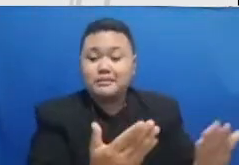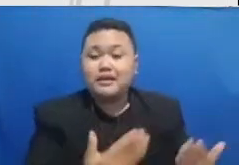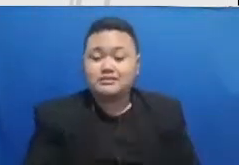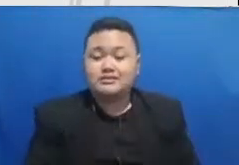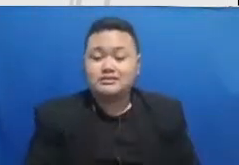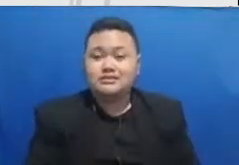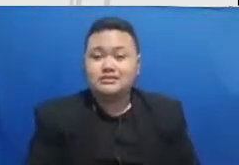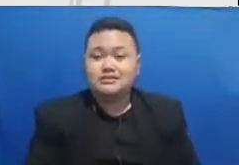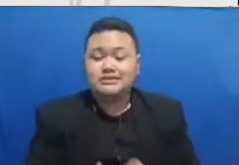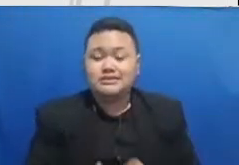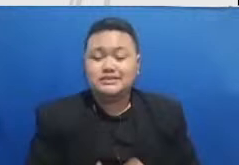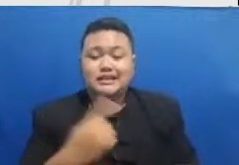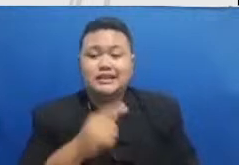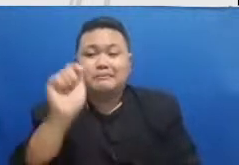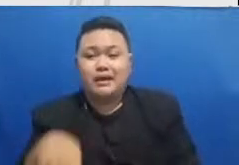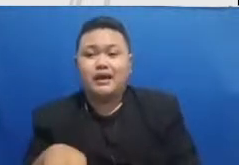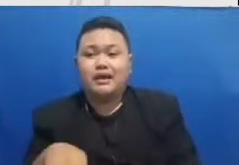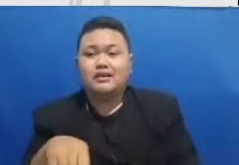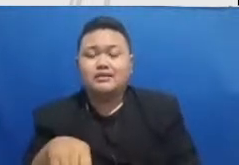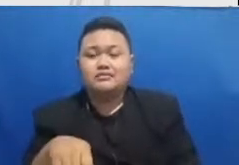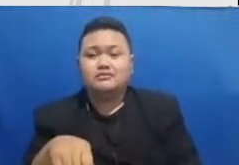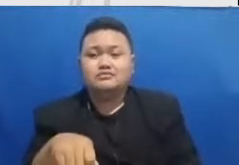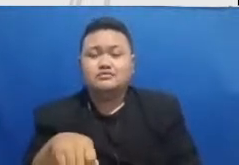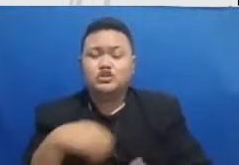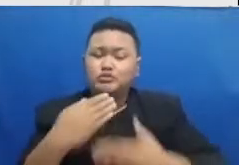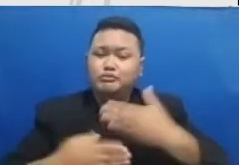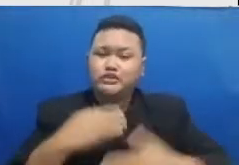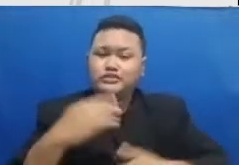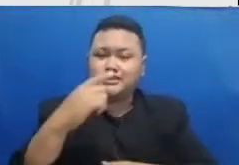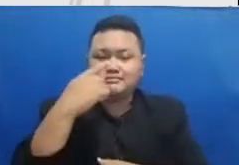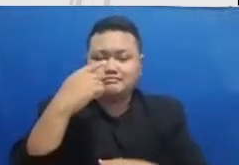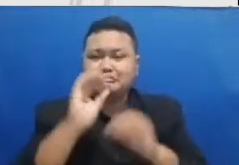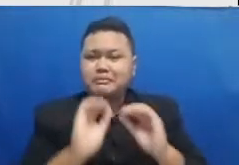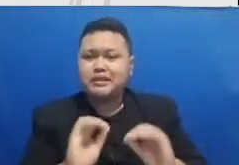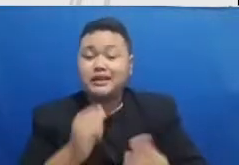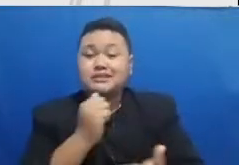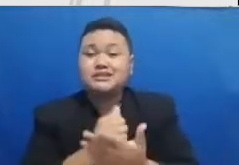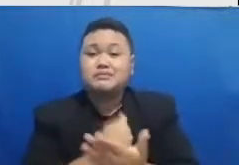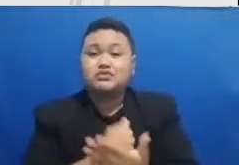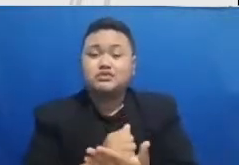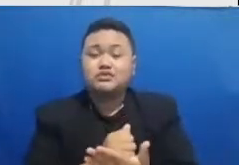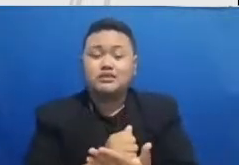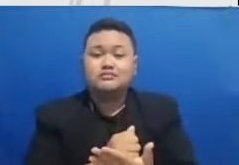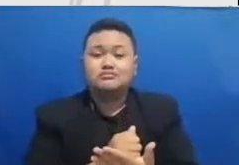for The learning process is actually Adele, a very luxurious item, each of